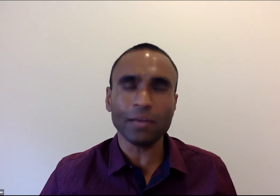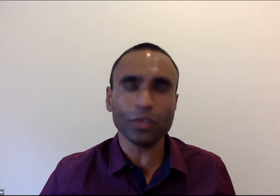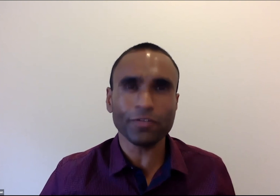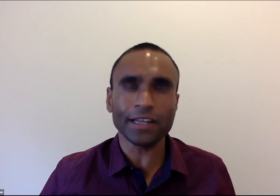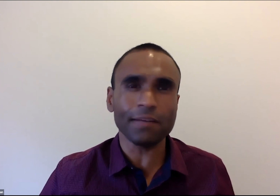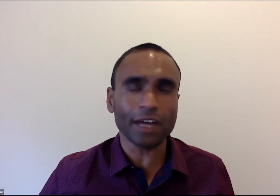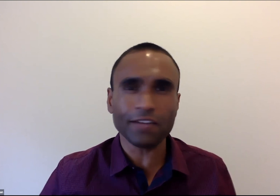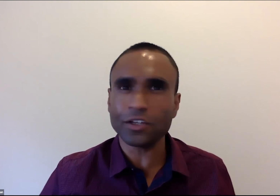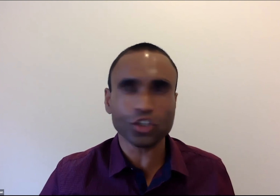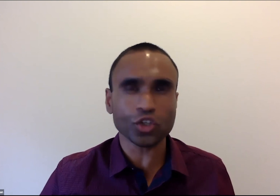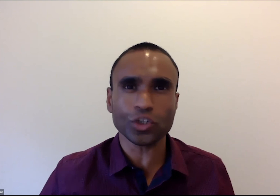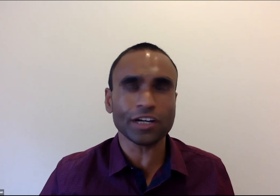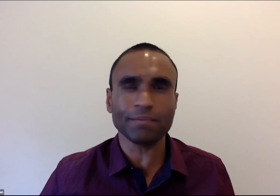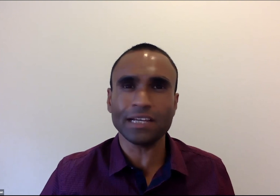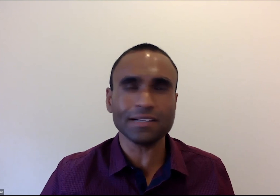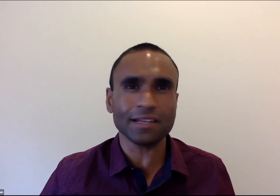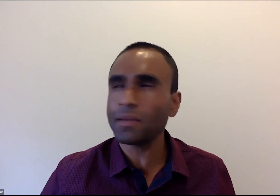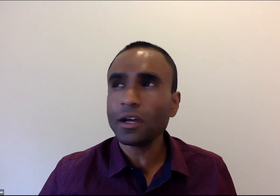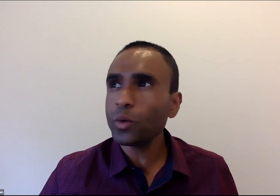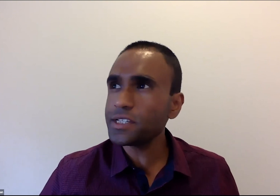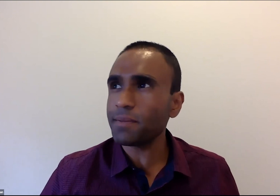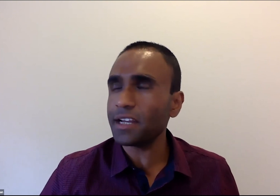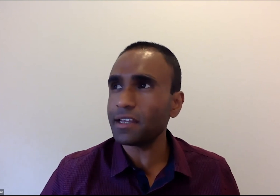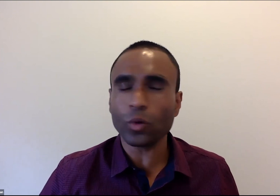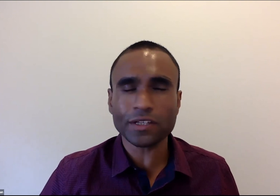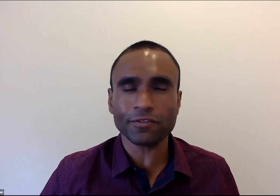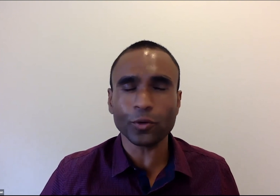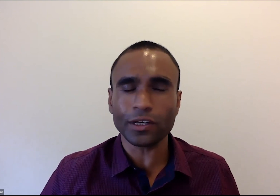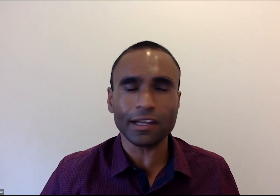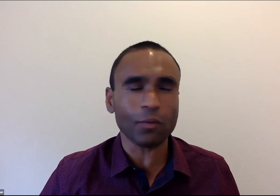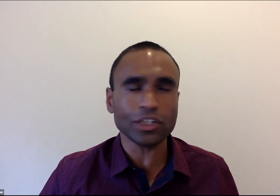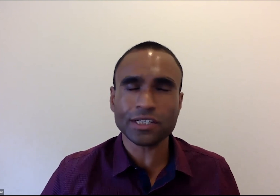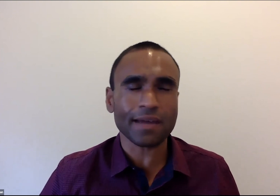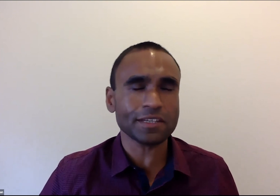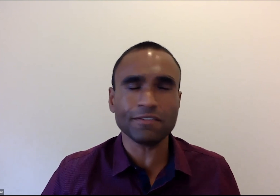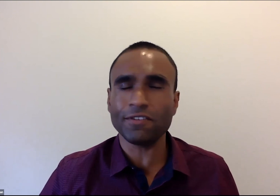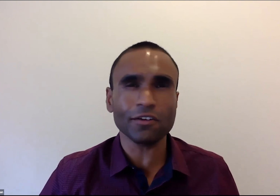we find having the short, sharp meetings - we used to meet once a fortnight and we just kept it very,